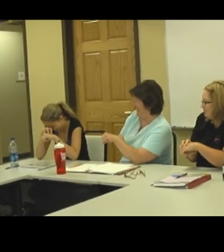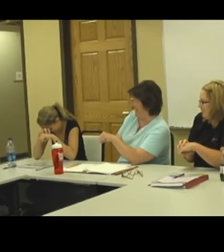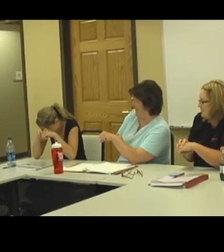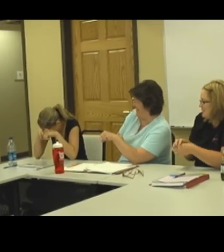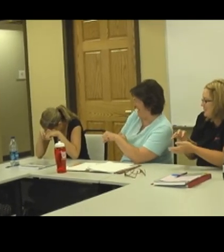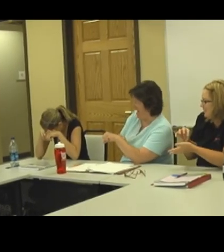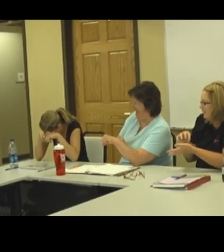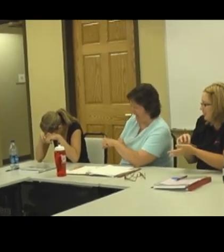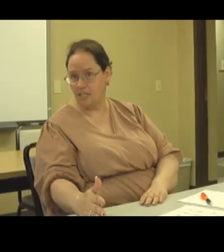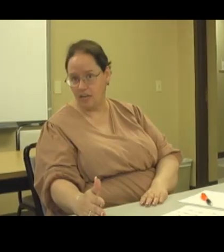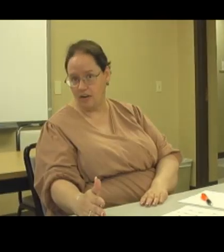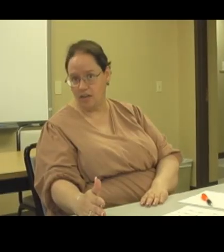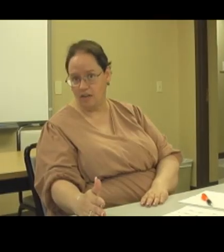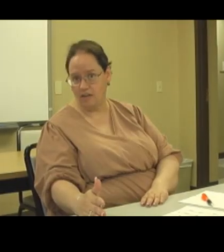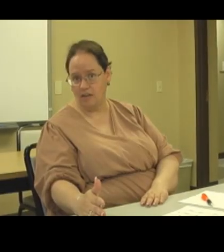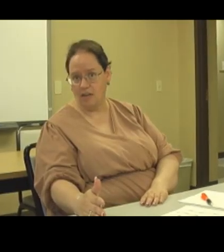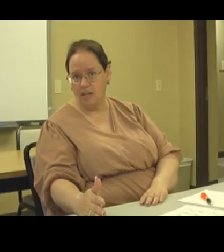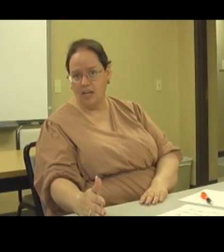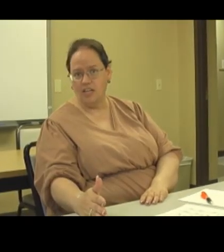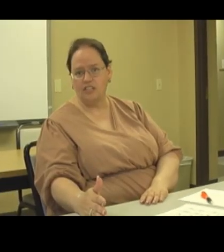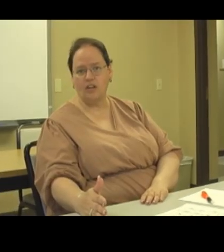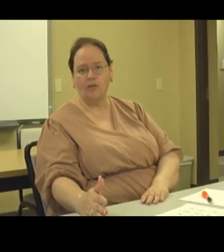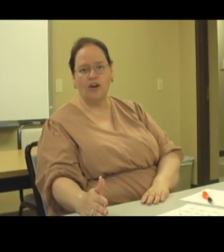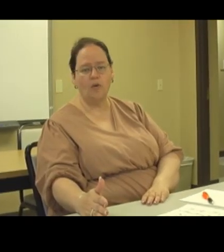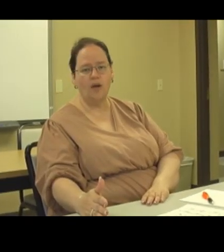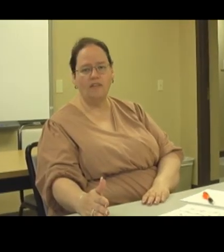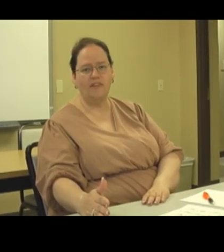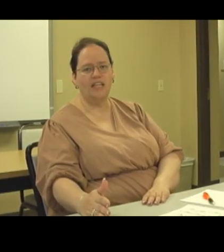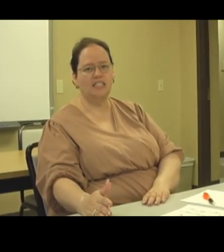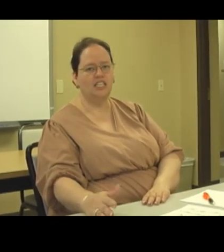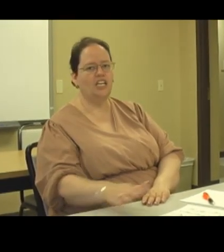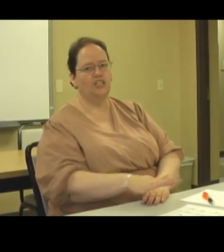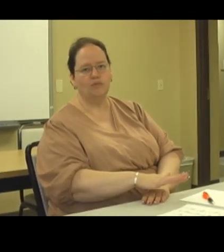early childhood, elementary, or secondary. So they are qualified to teach